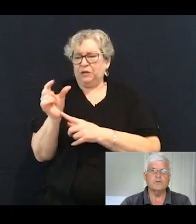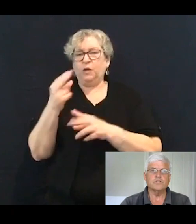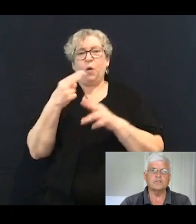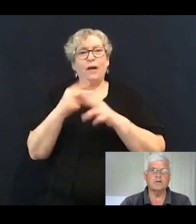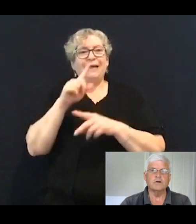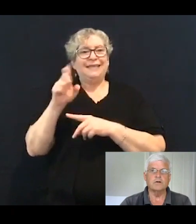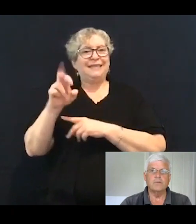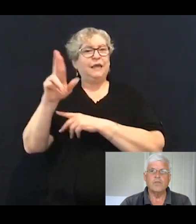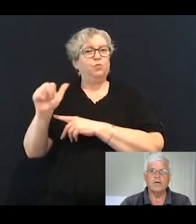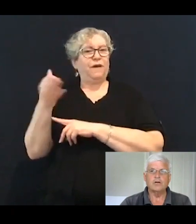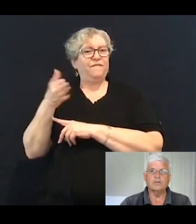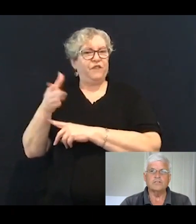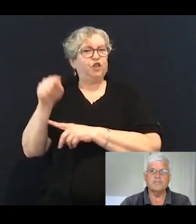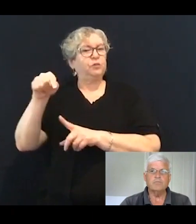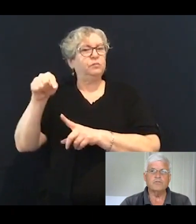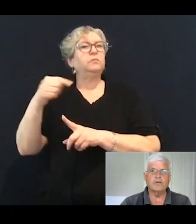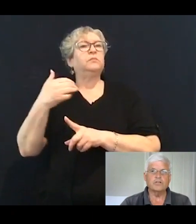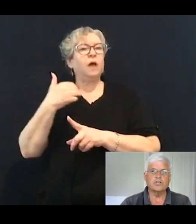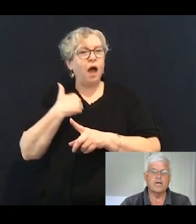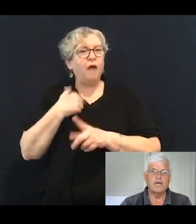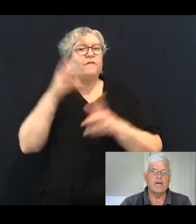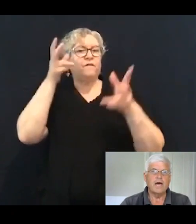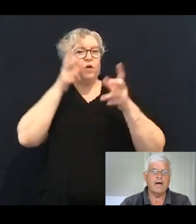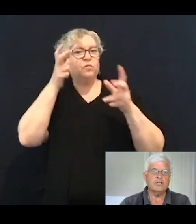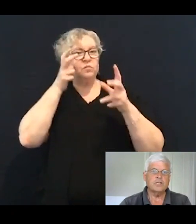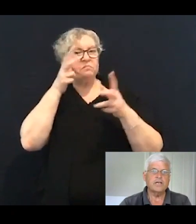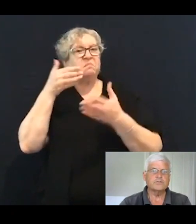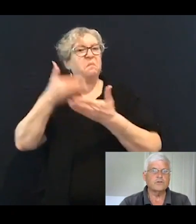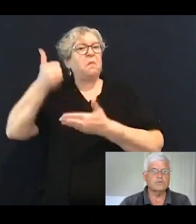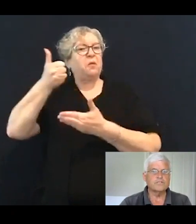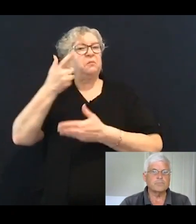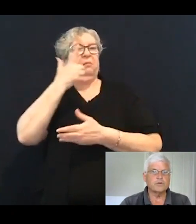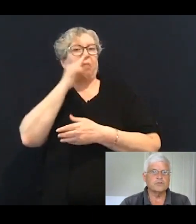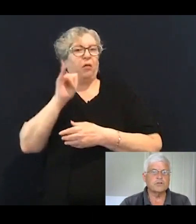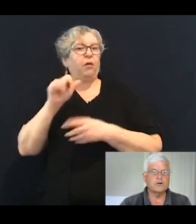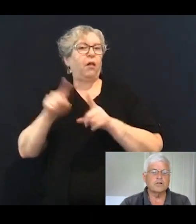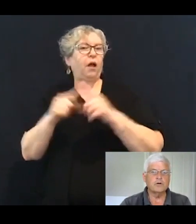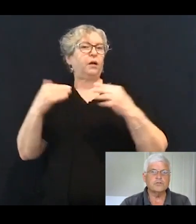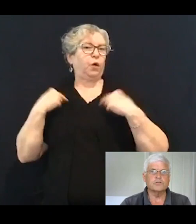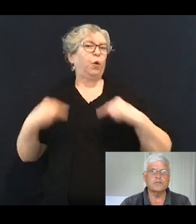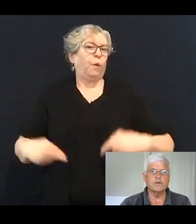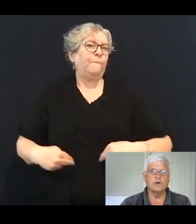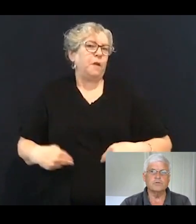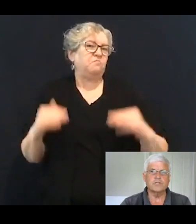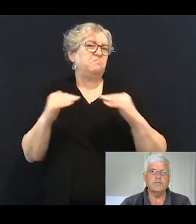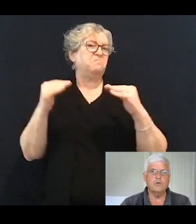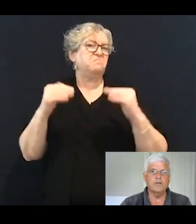called a zebrafish actually has photoreceptors that are closer to those in human